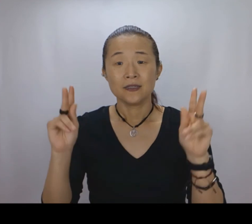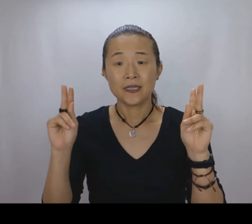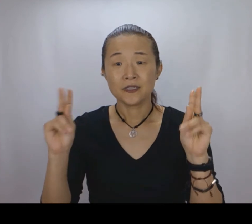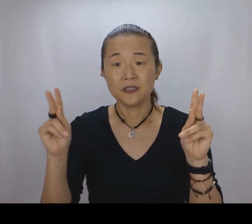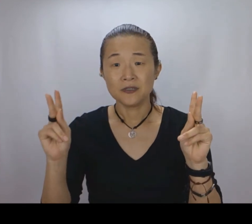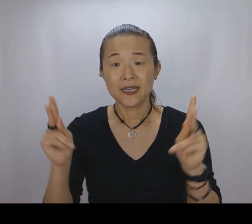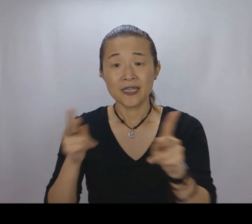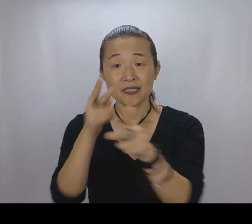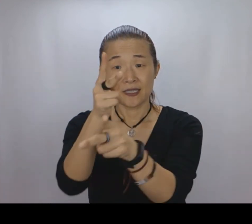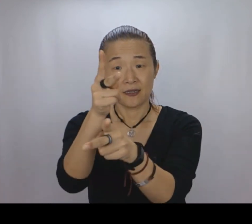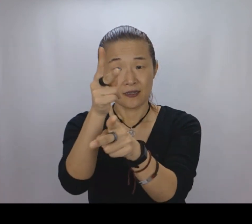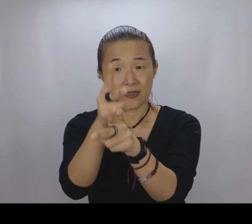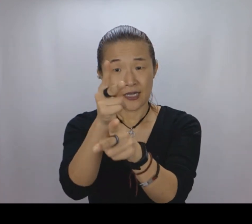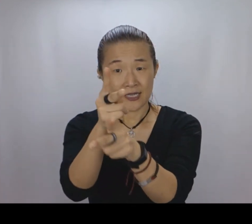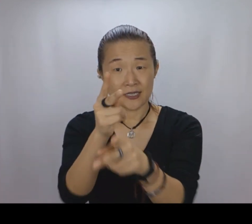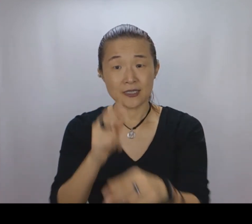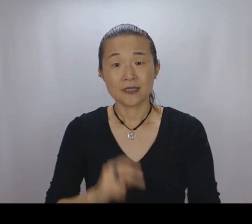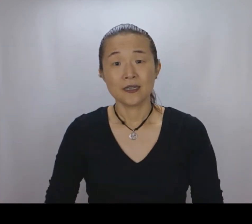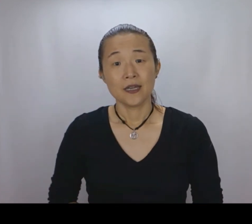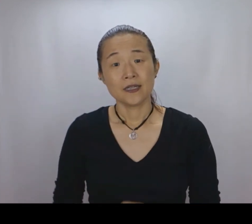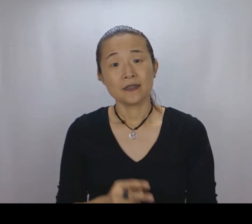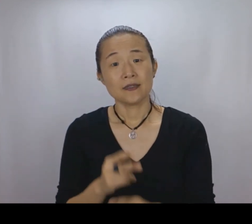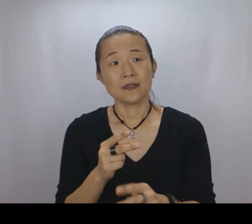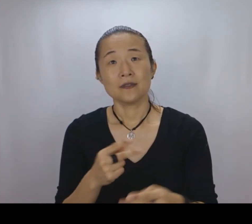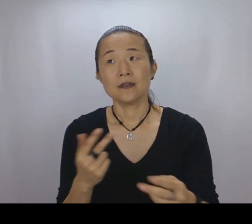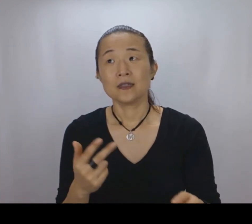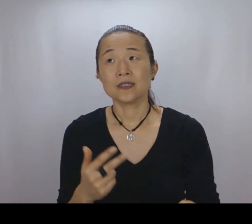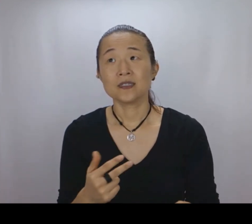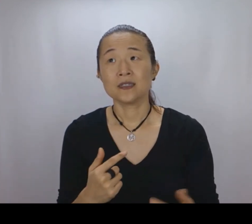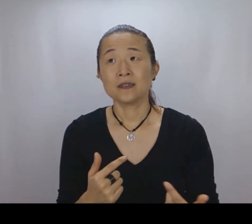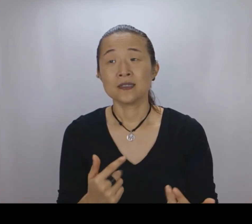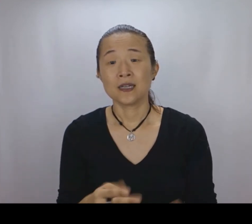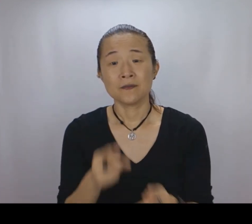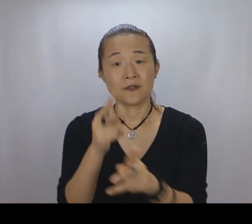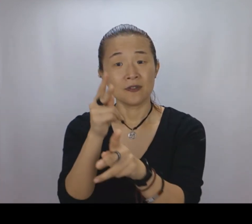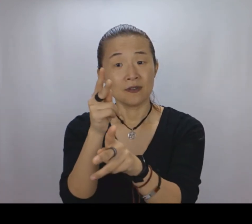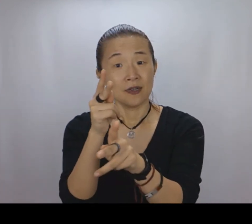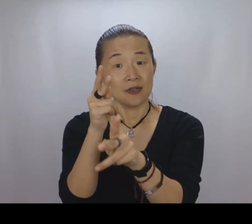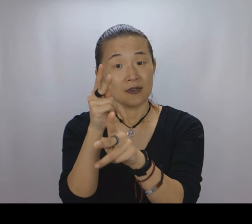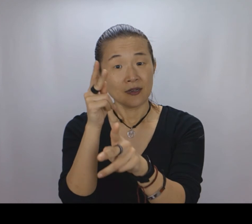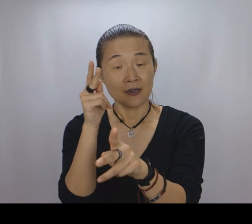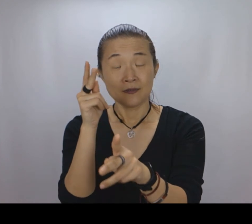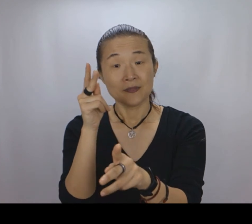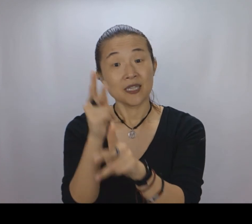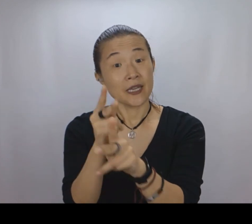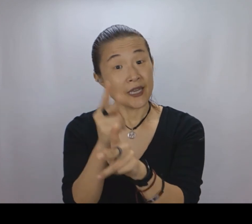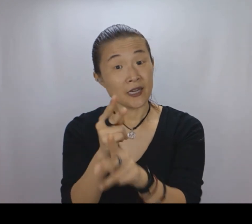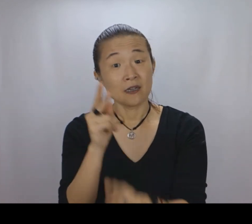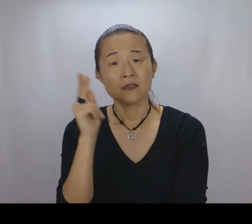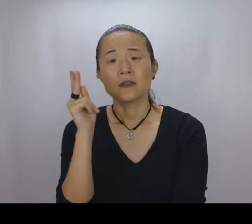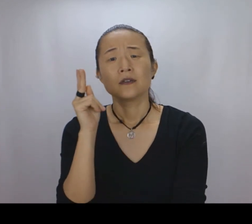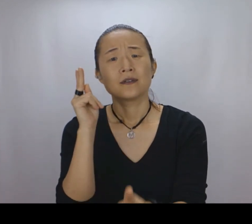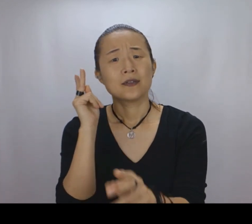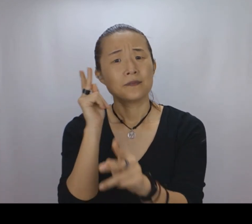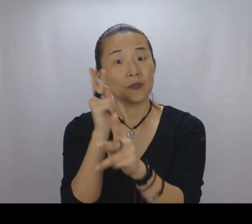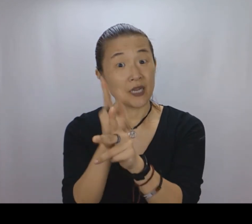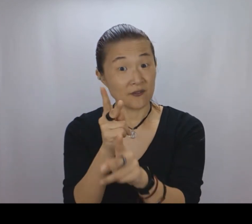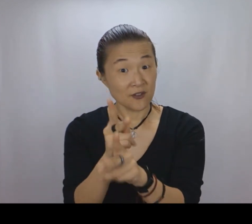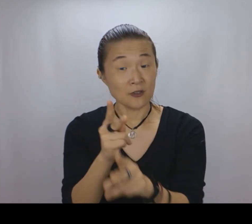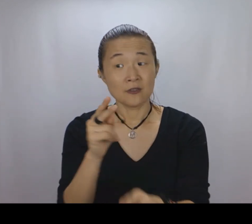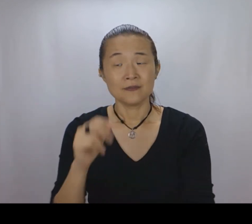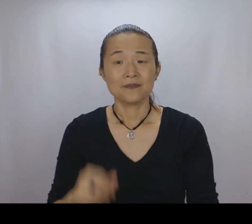you take two "K's" like this. And so this, this is the sign for take care, careful,